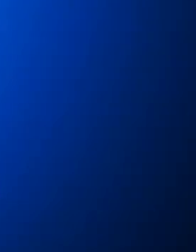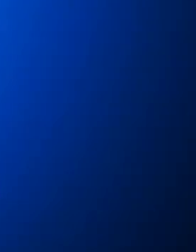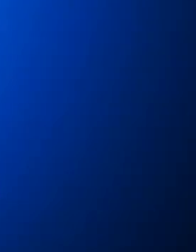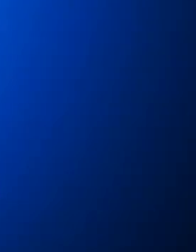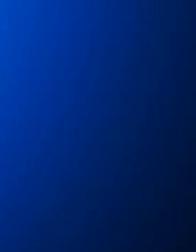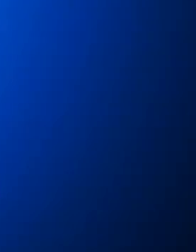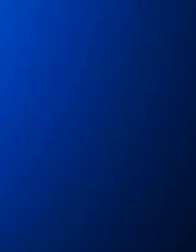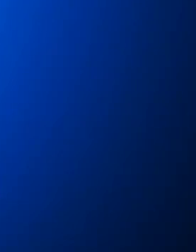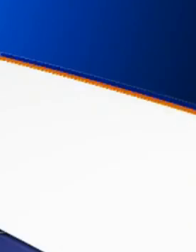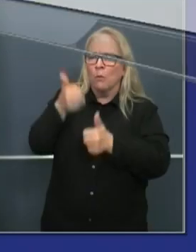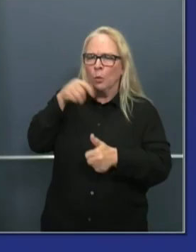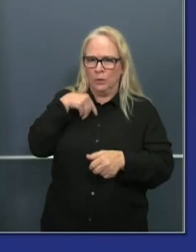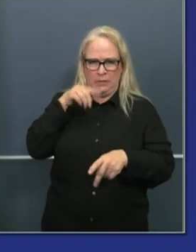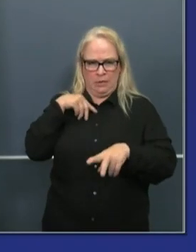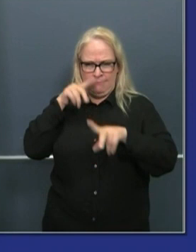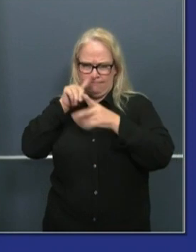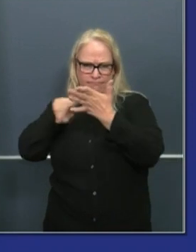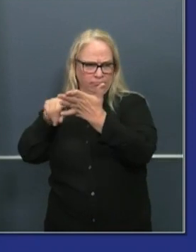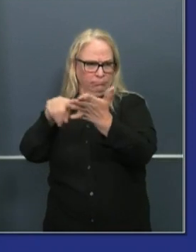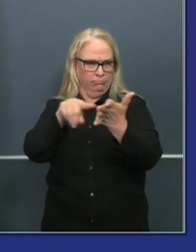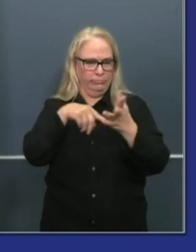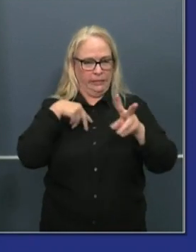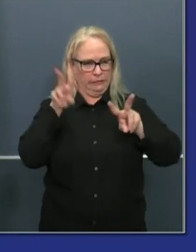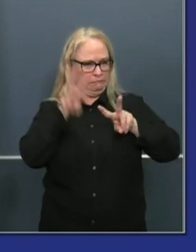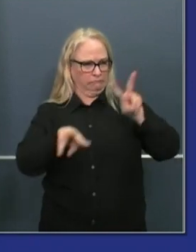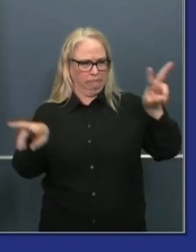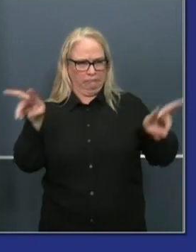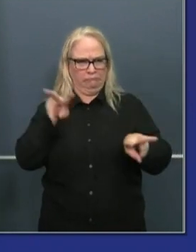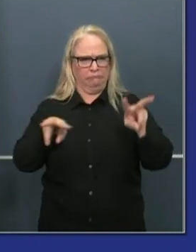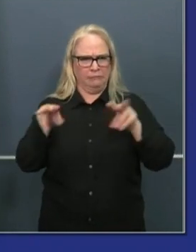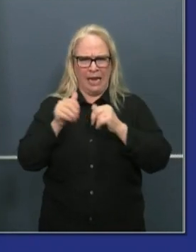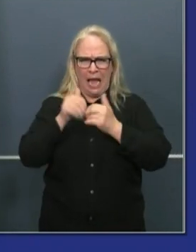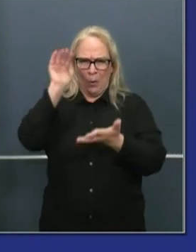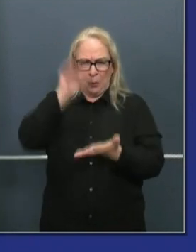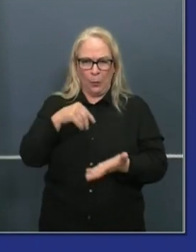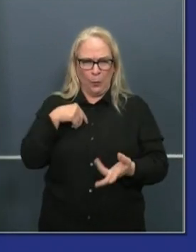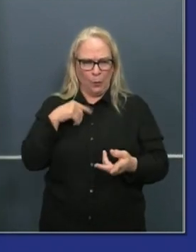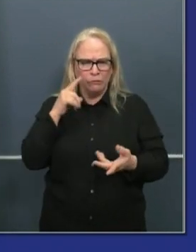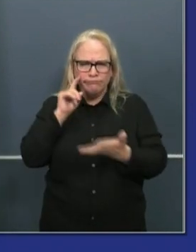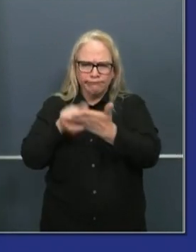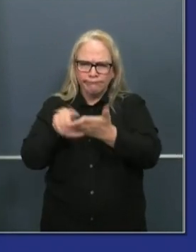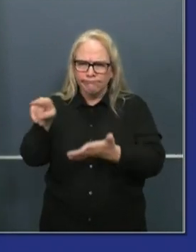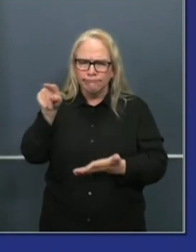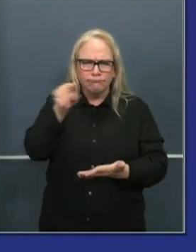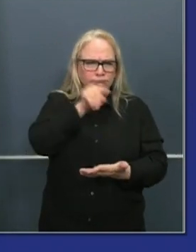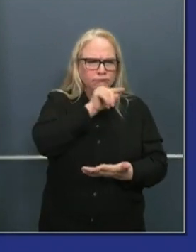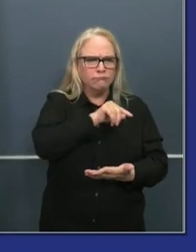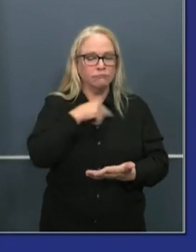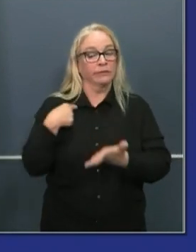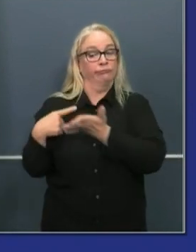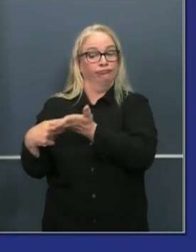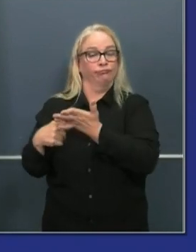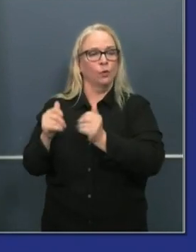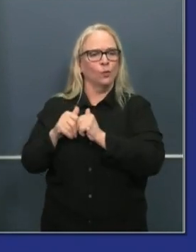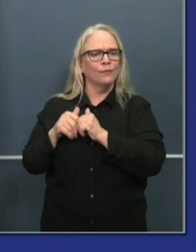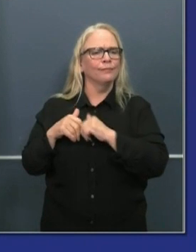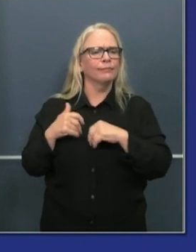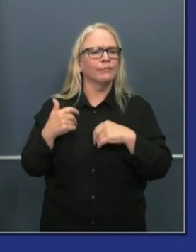EVERYTHING WE CAN TO FOCUS IN ON CERTAIN SECTORS OF OUR ECONOMY WHERE THAT SPREAD IS MORE LIKELY TO OCCUR, WHERE THAT SPREAD CAN BE POTENTIALLY